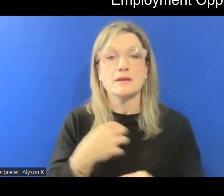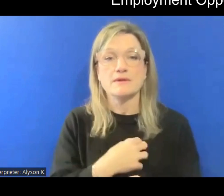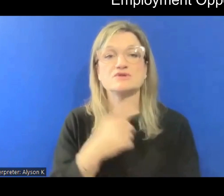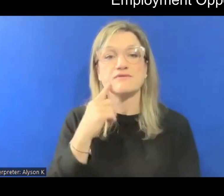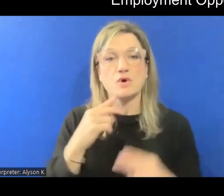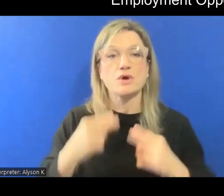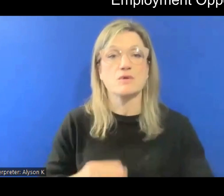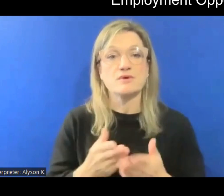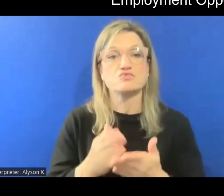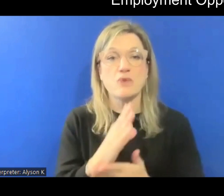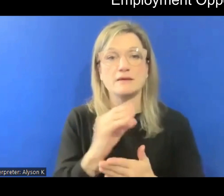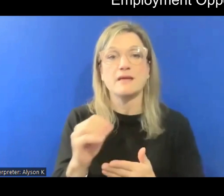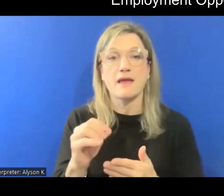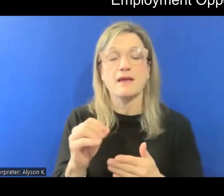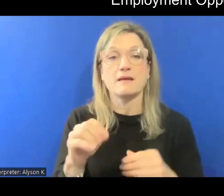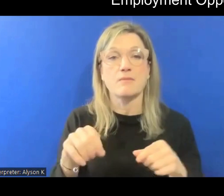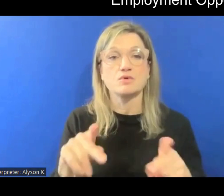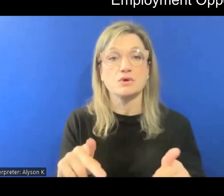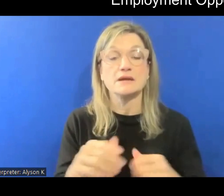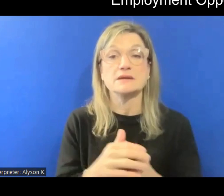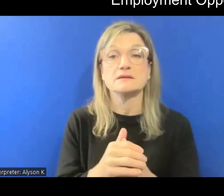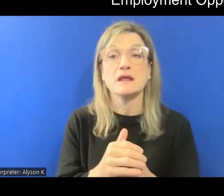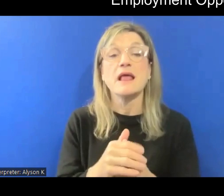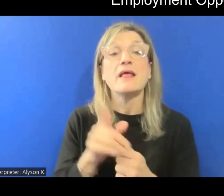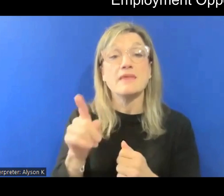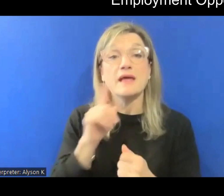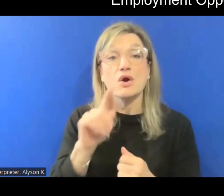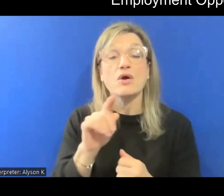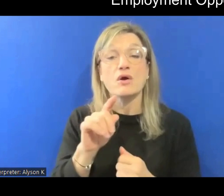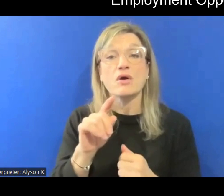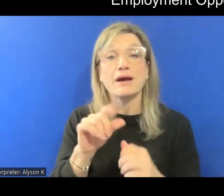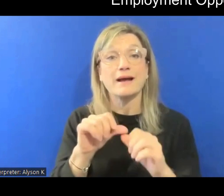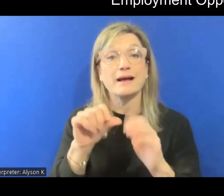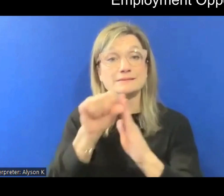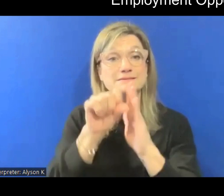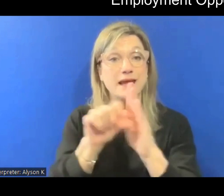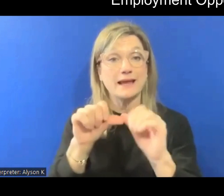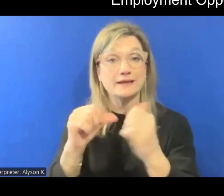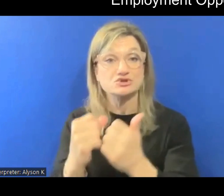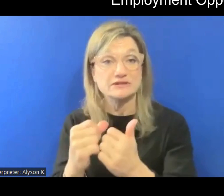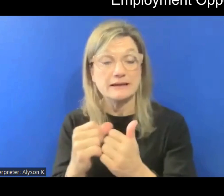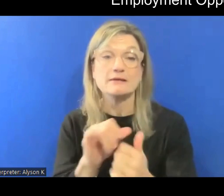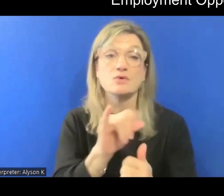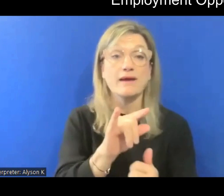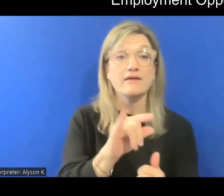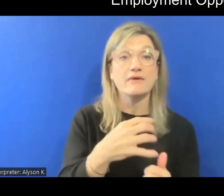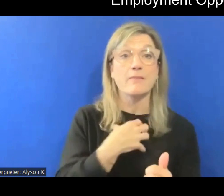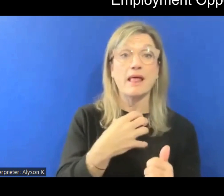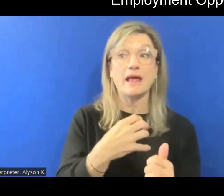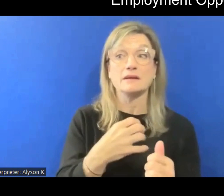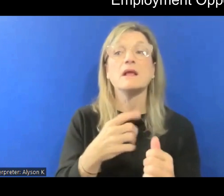Connecticut State agency that also investigates complaints under the federal law, because you